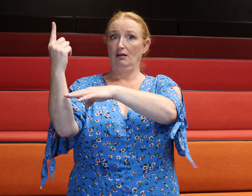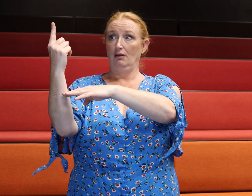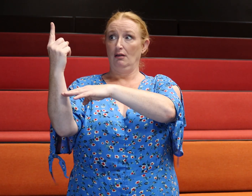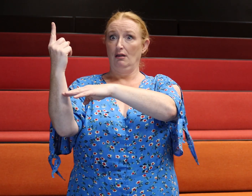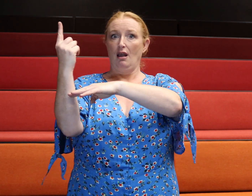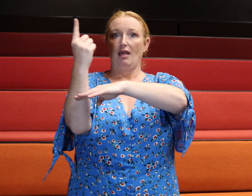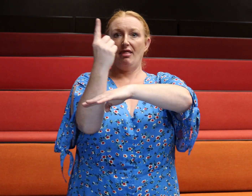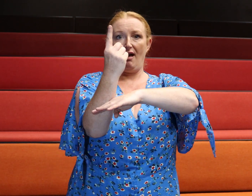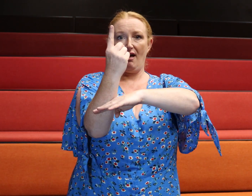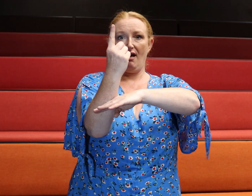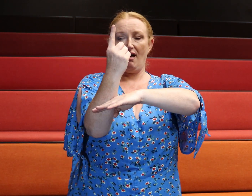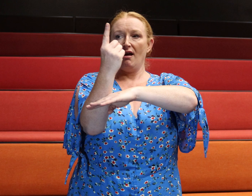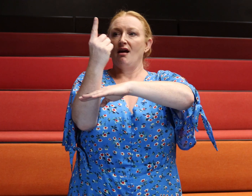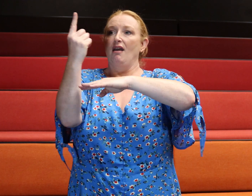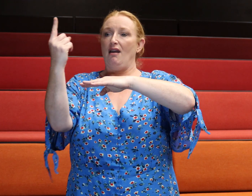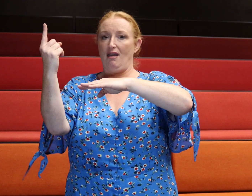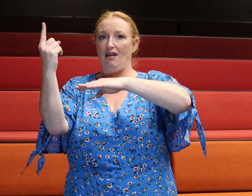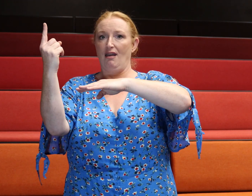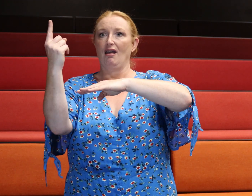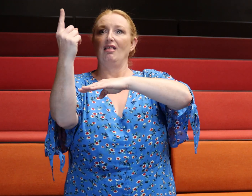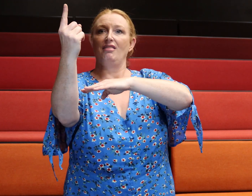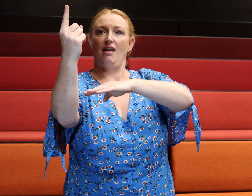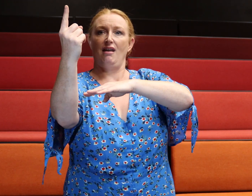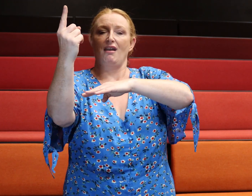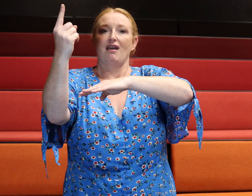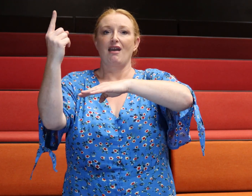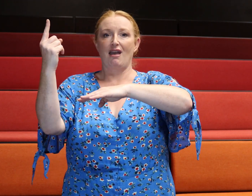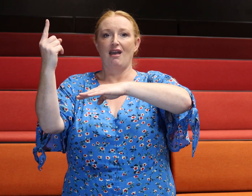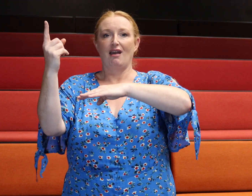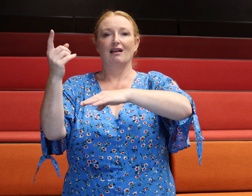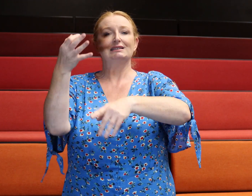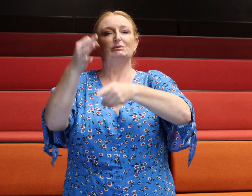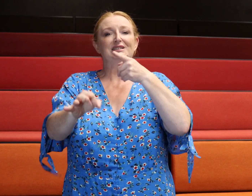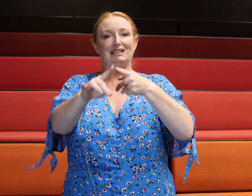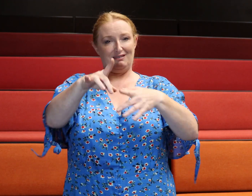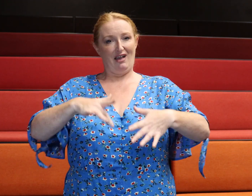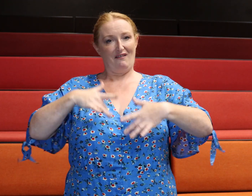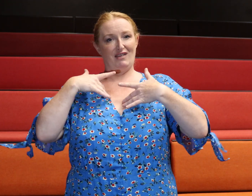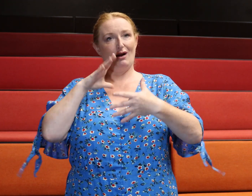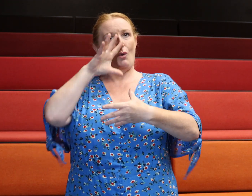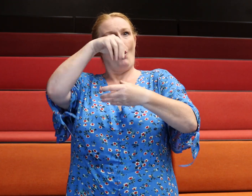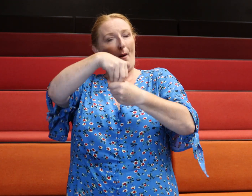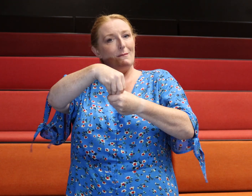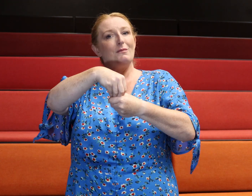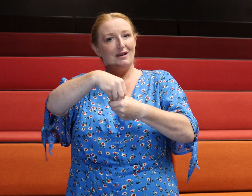where they'll go to that will be set spaces that aren’t just specifically at the corner of the stage.